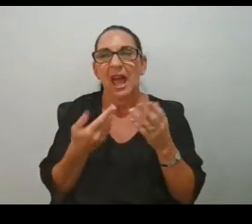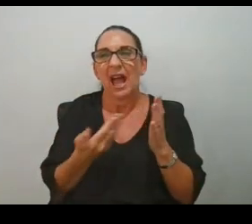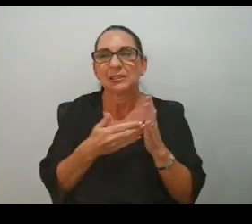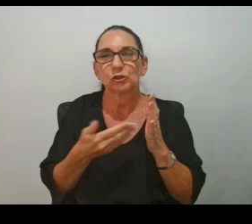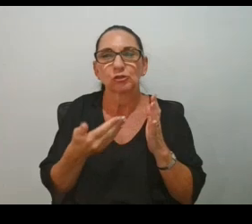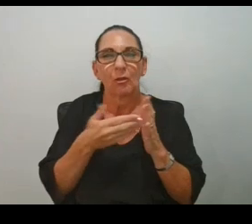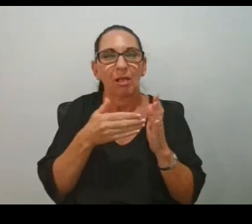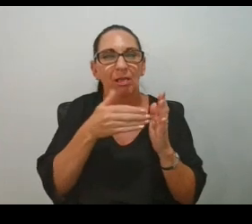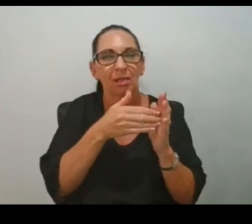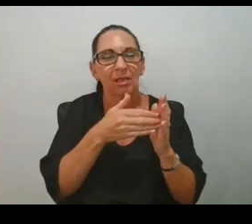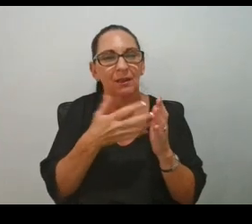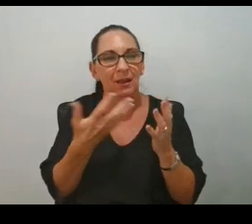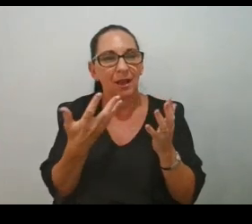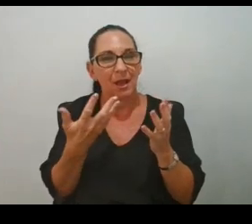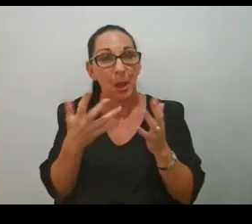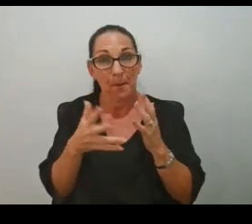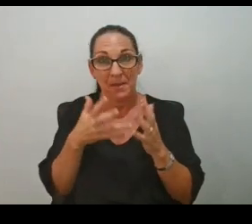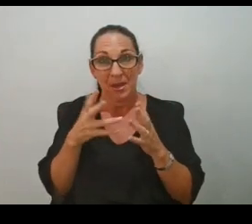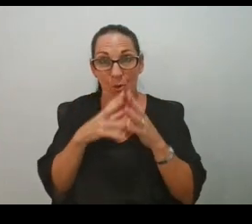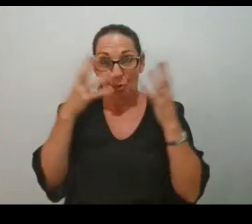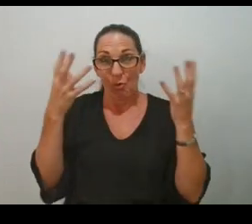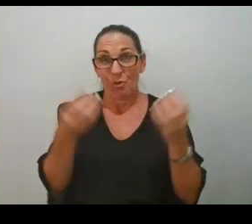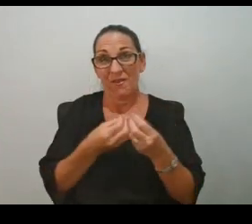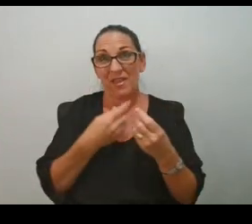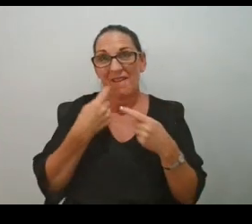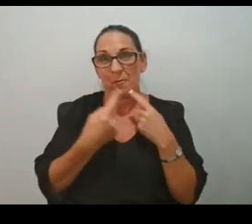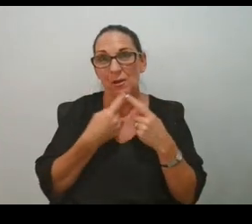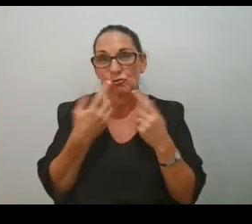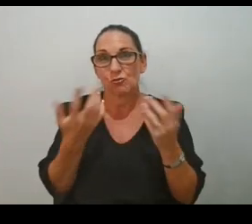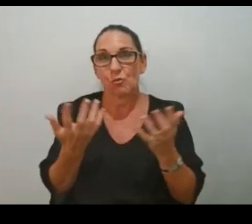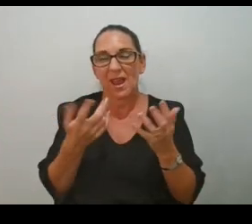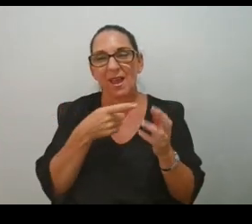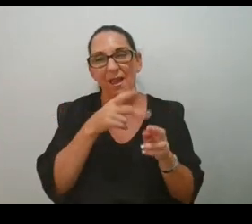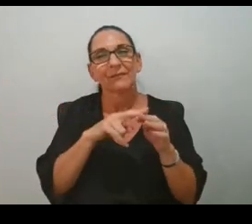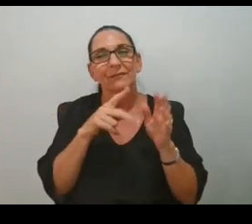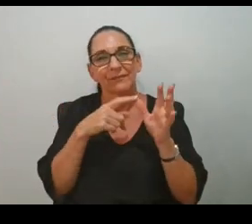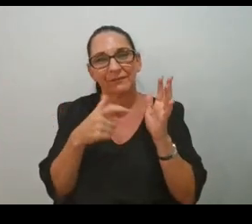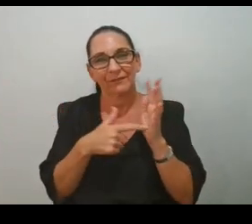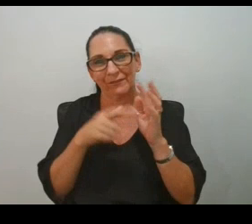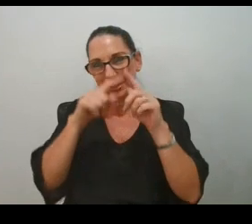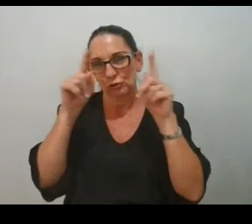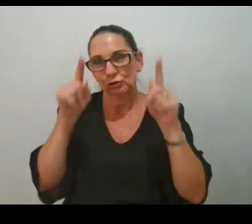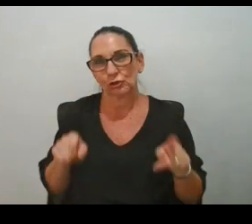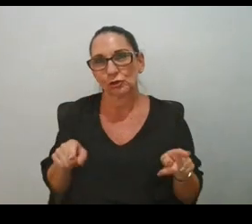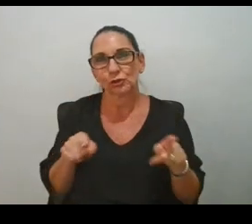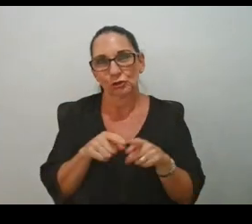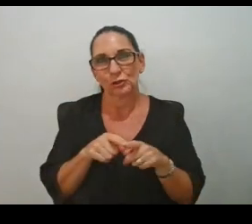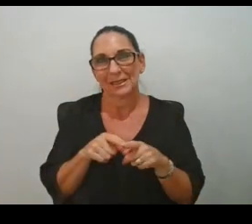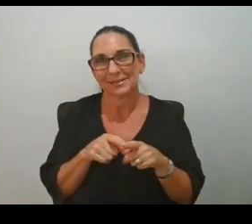but all of that information is contained in that factsheet it's written to the client